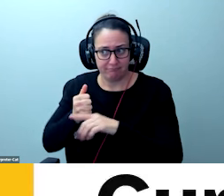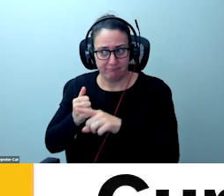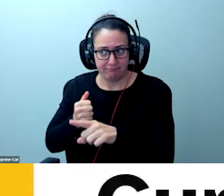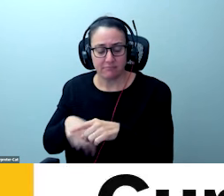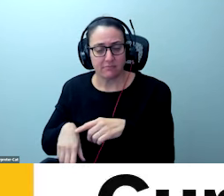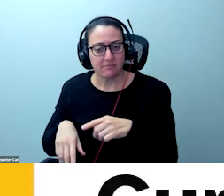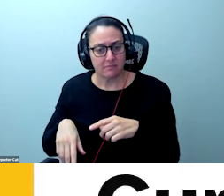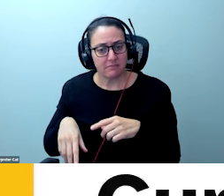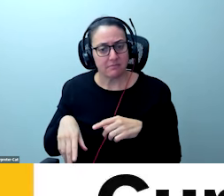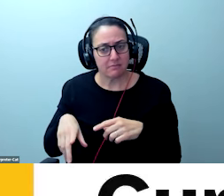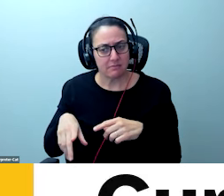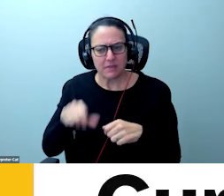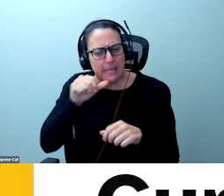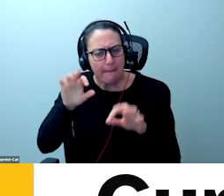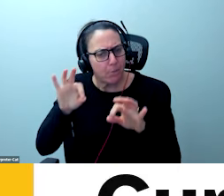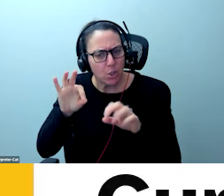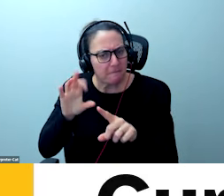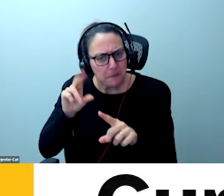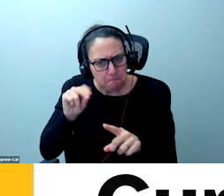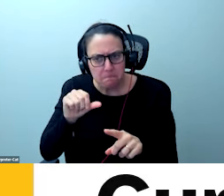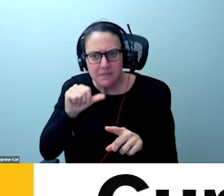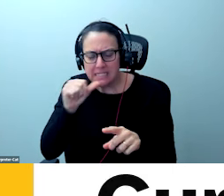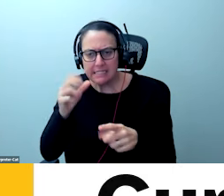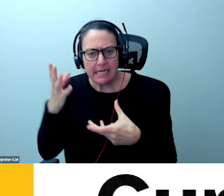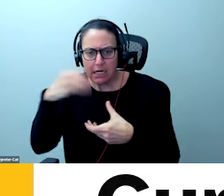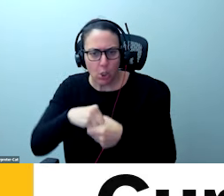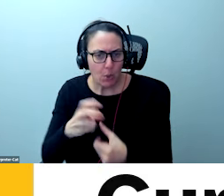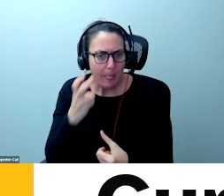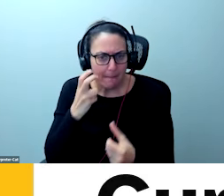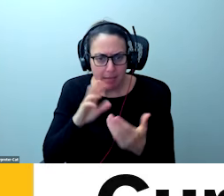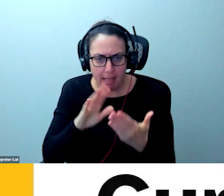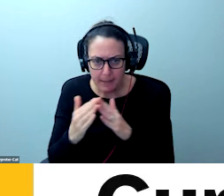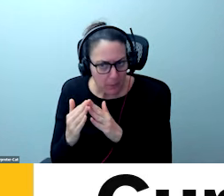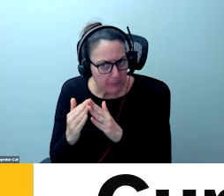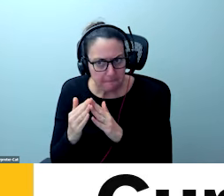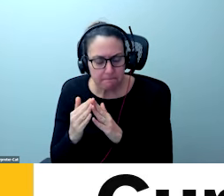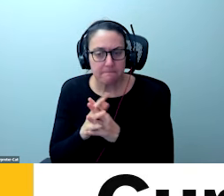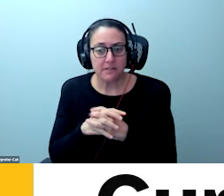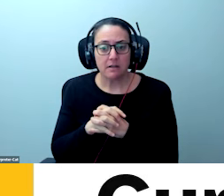That also wasn't a perfect curb cut. It didn't include the blind community. And what we saw around the globe